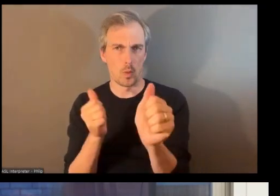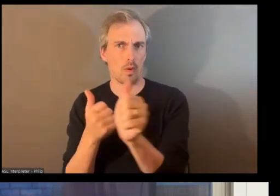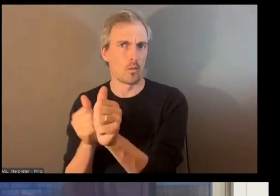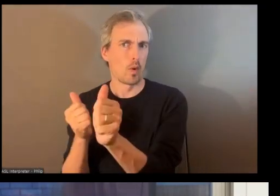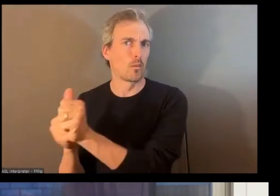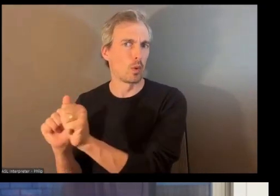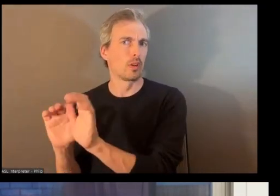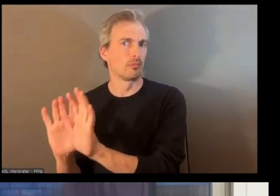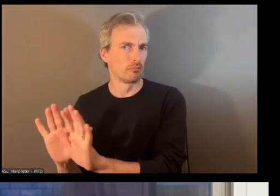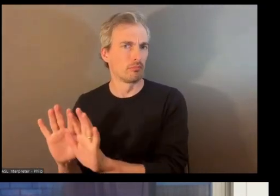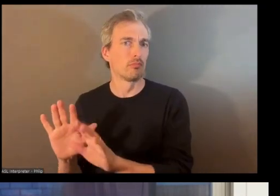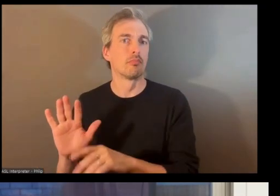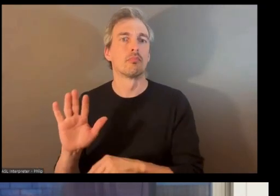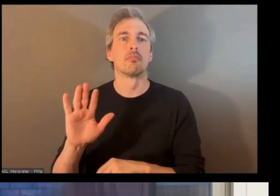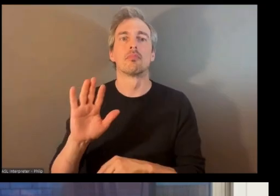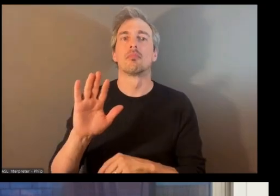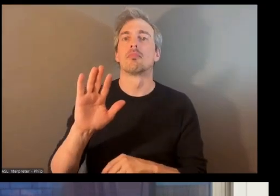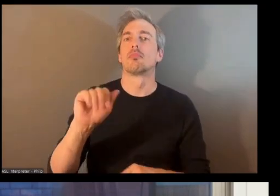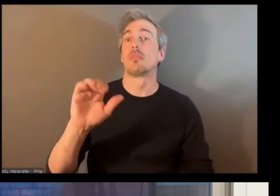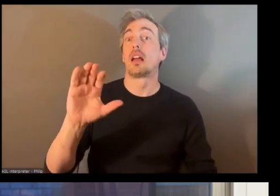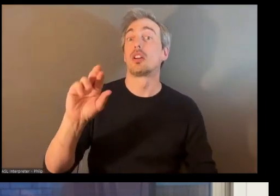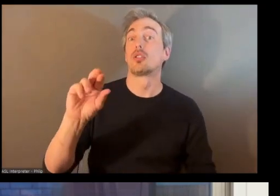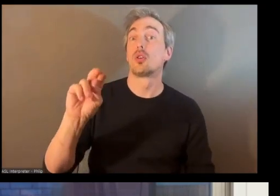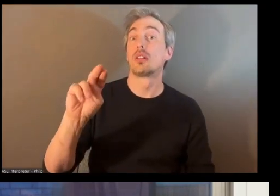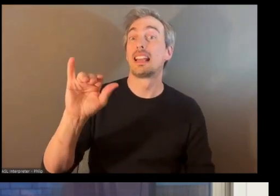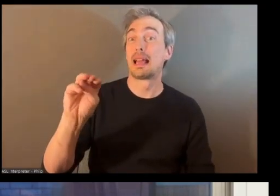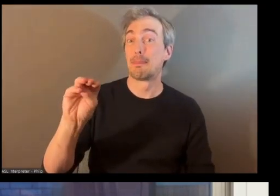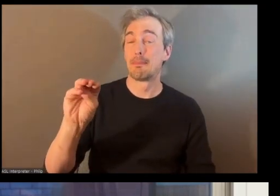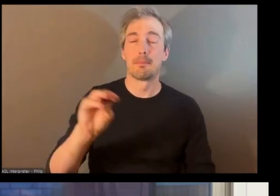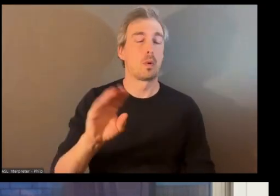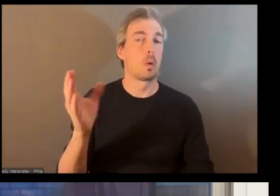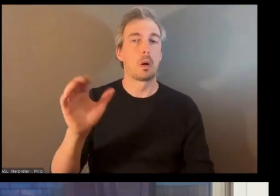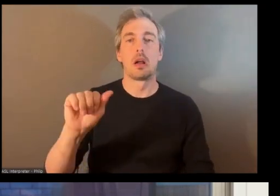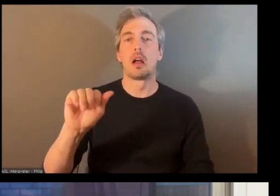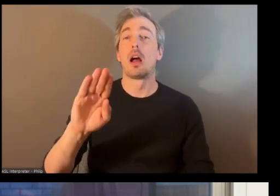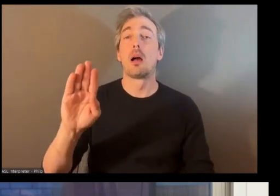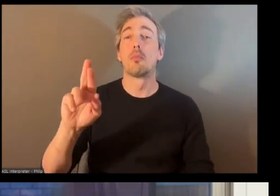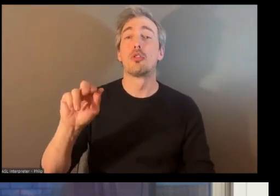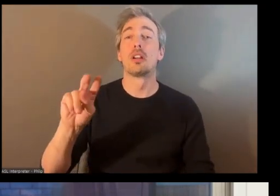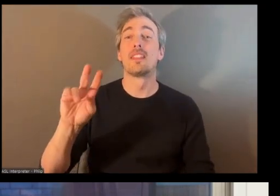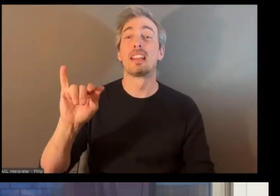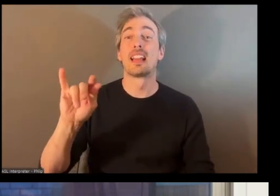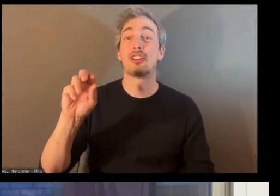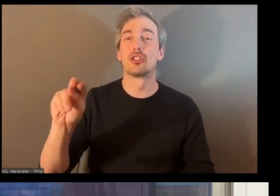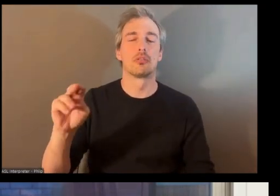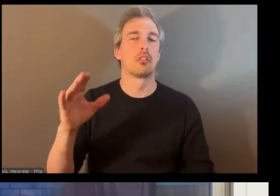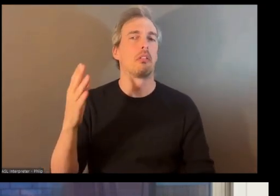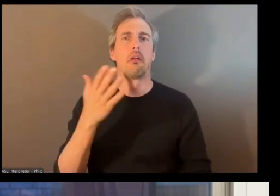example is: Annual percentage rate. APR. I think